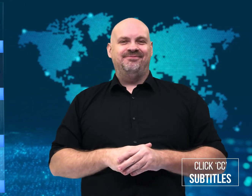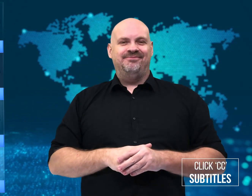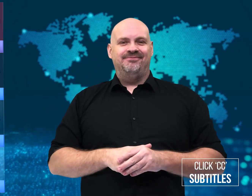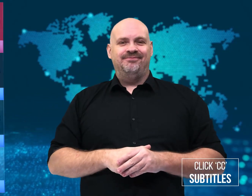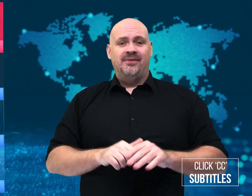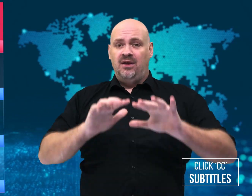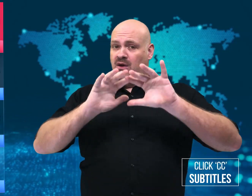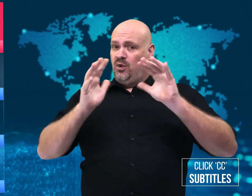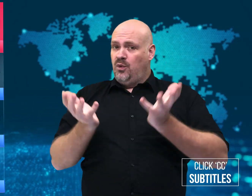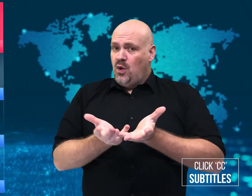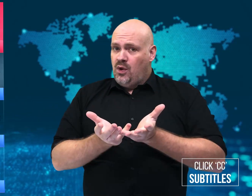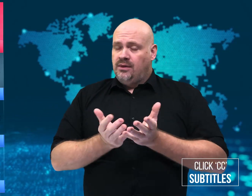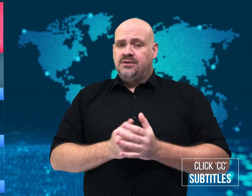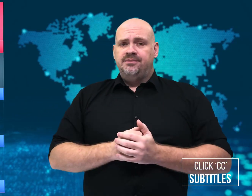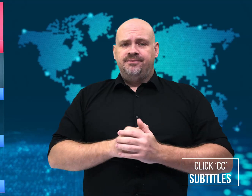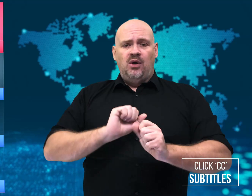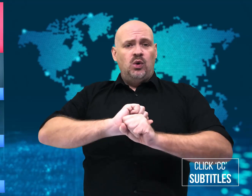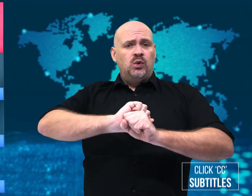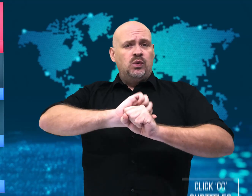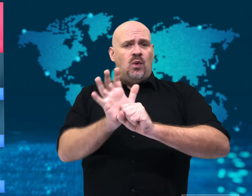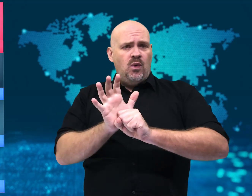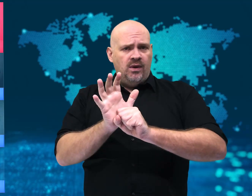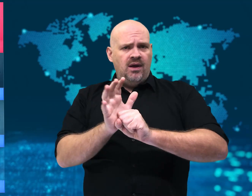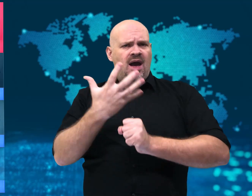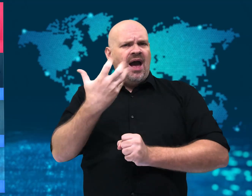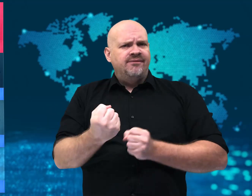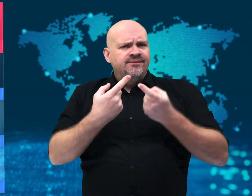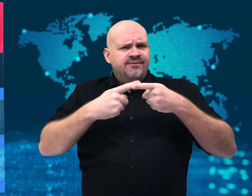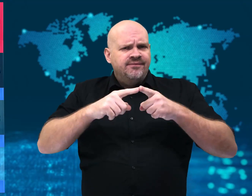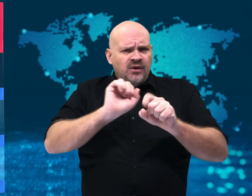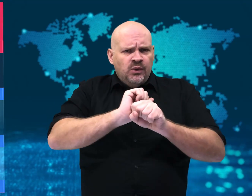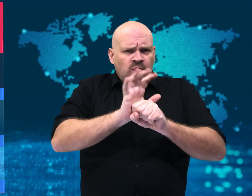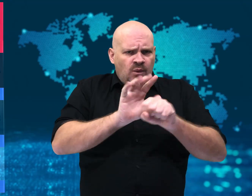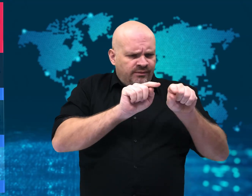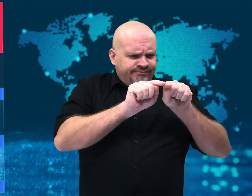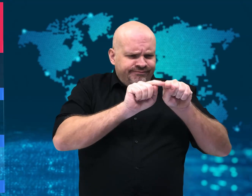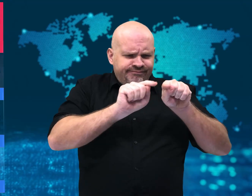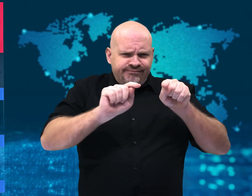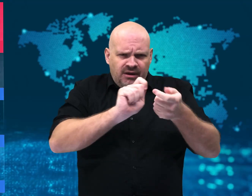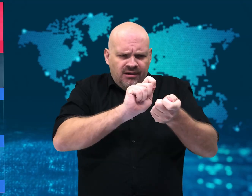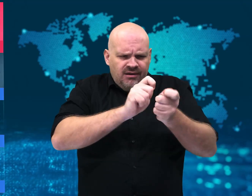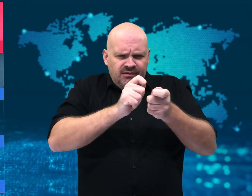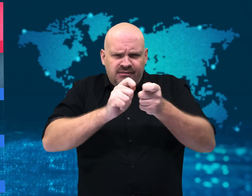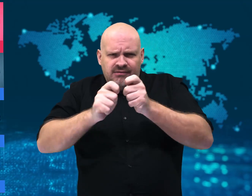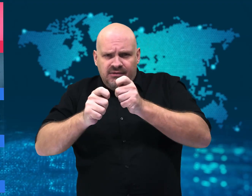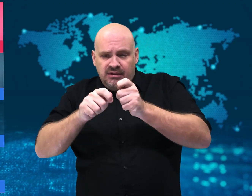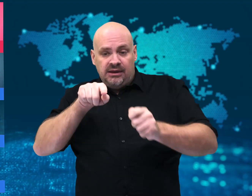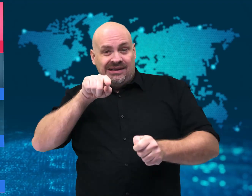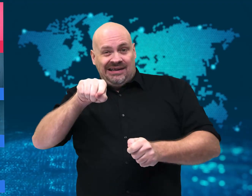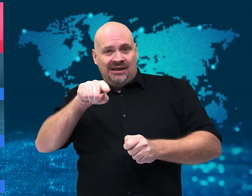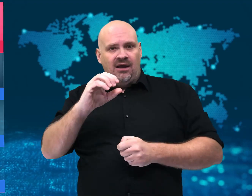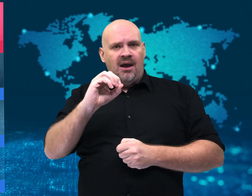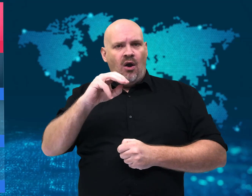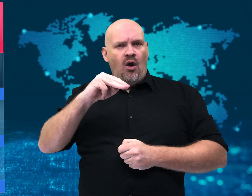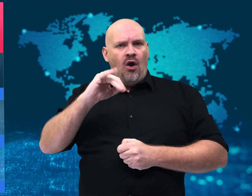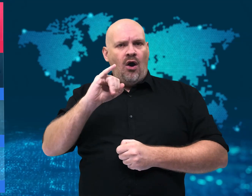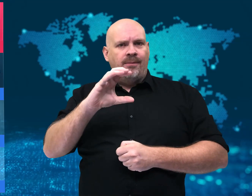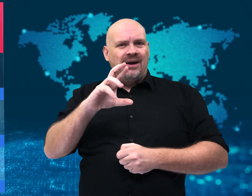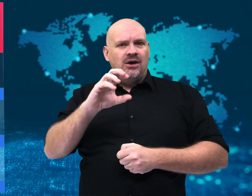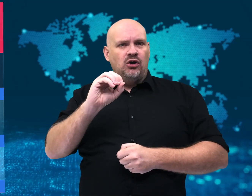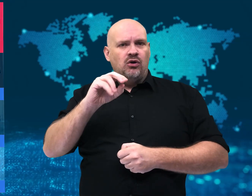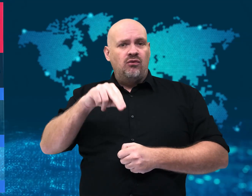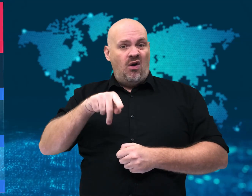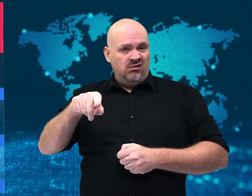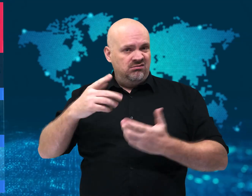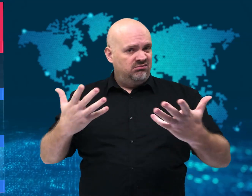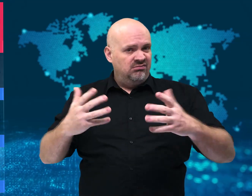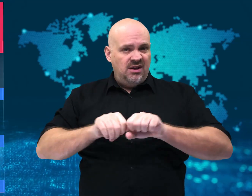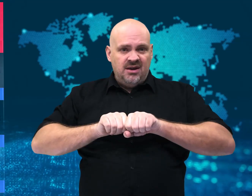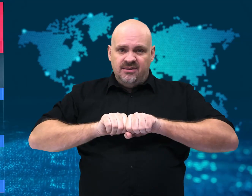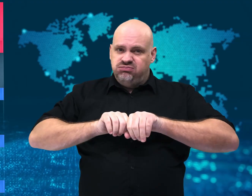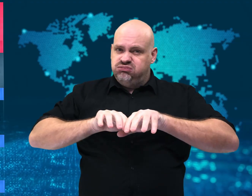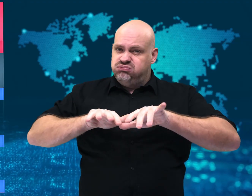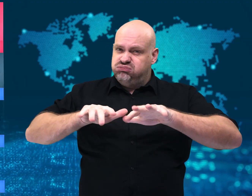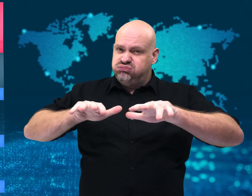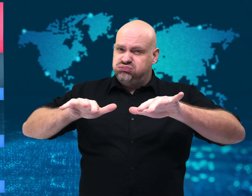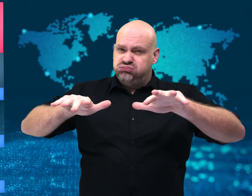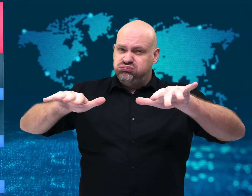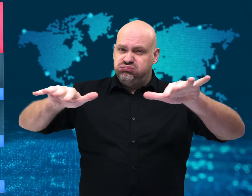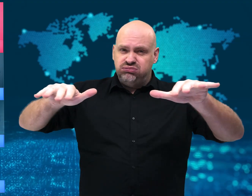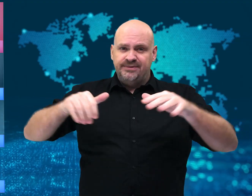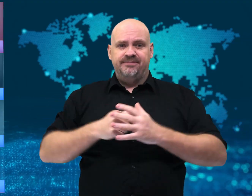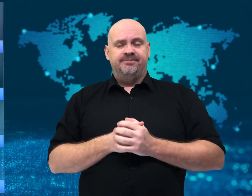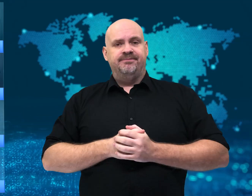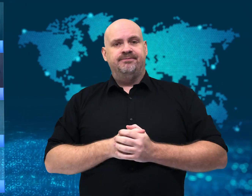Omicron variant spreads.